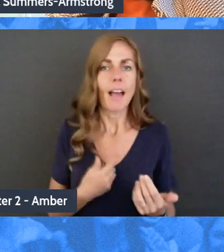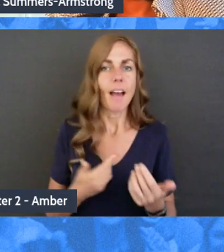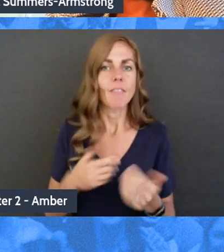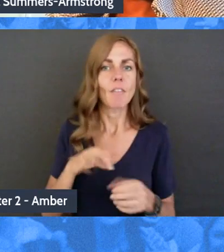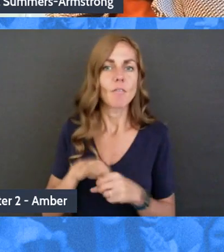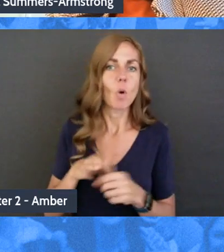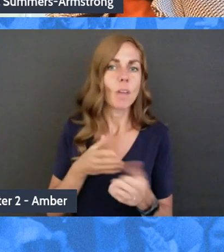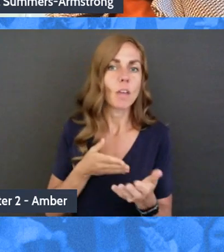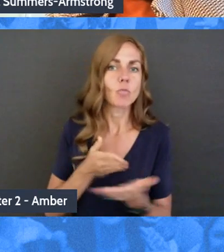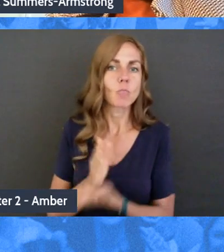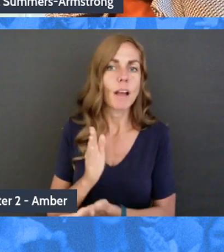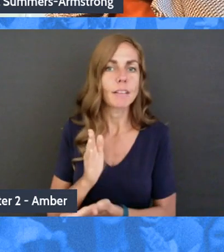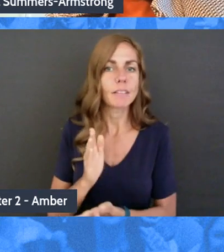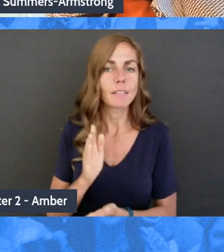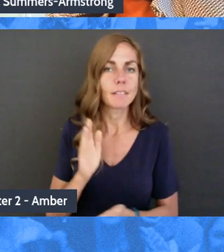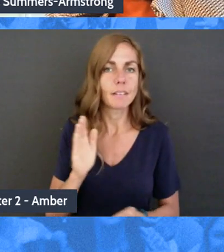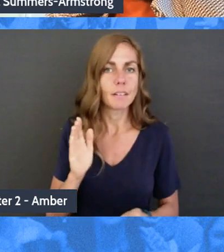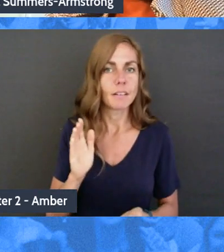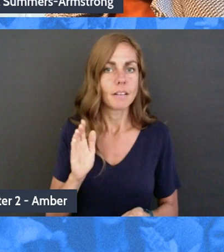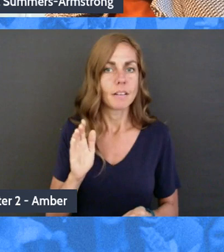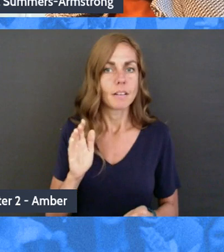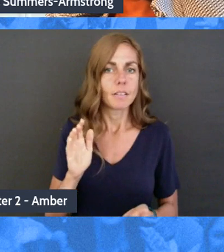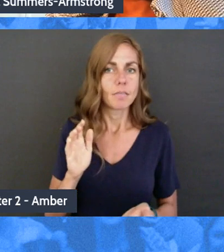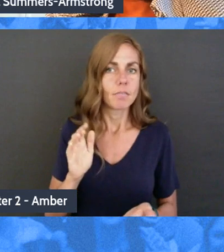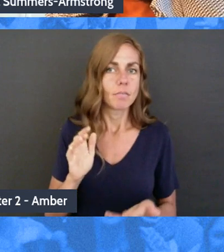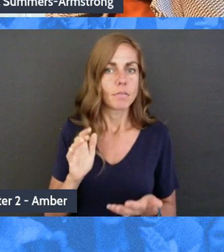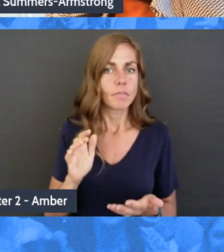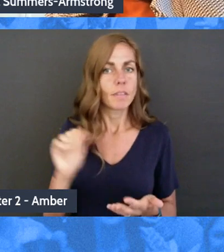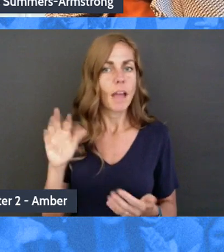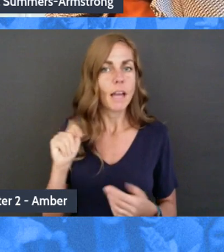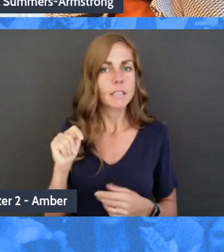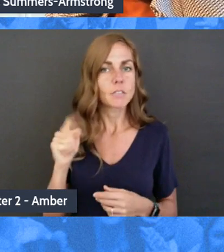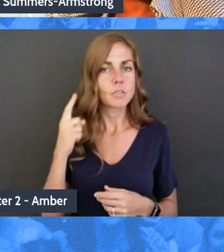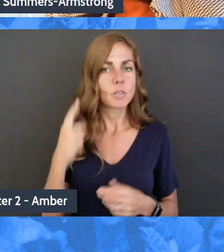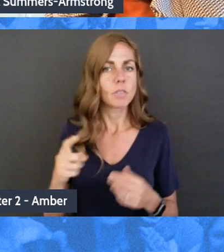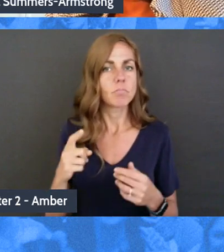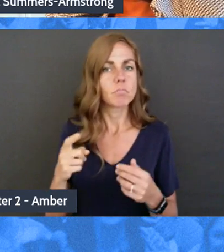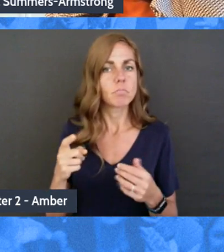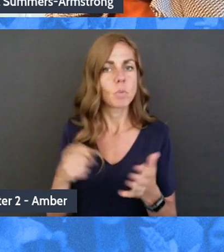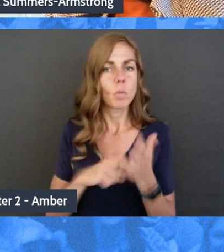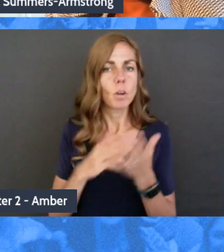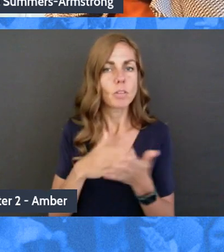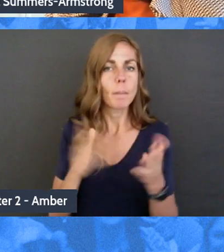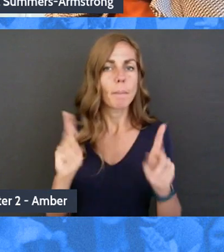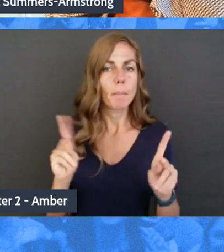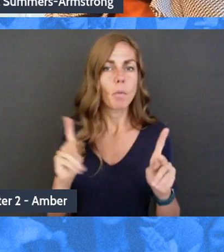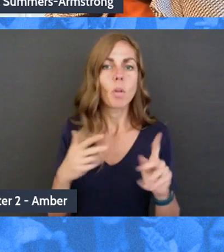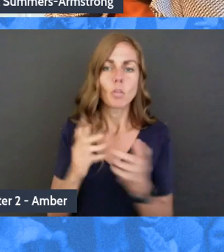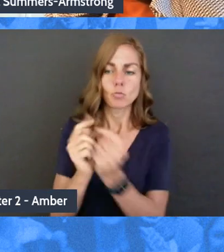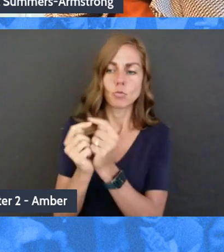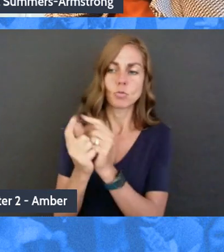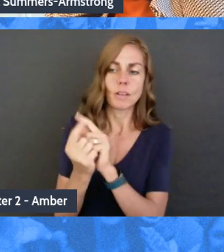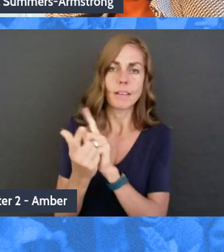which requires some people to have translated ballots of bilingual materials,